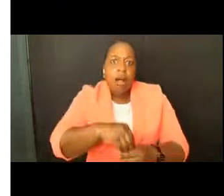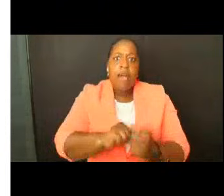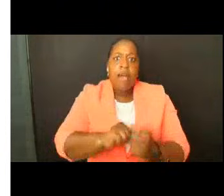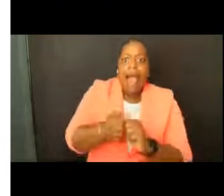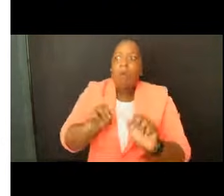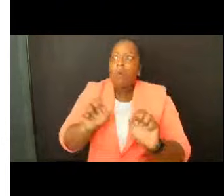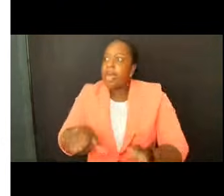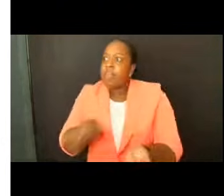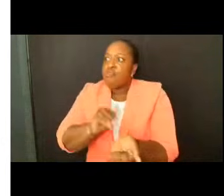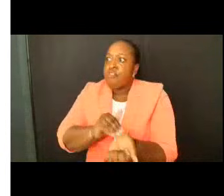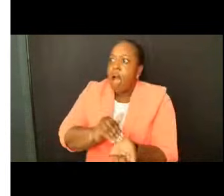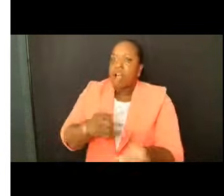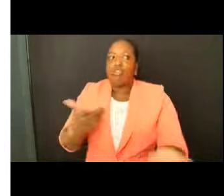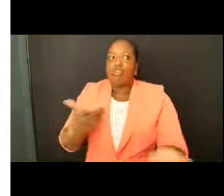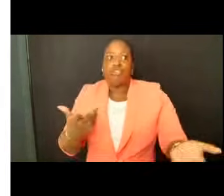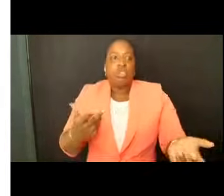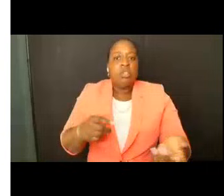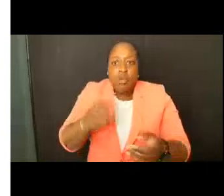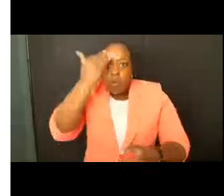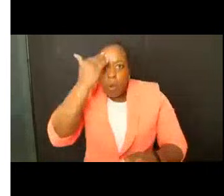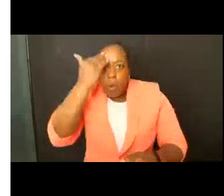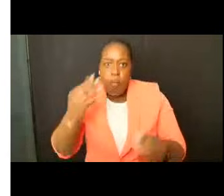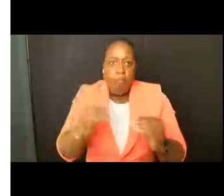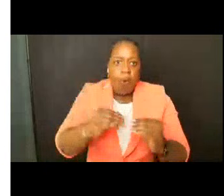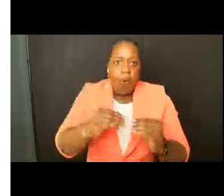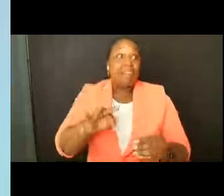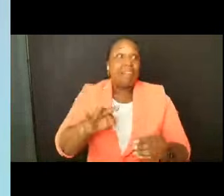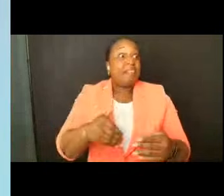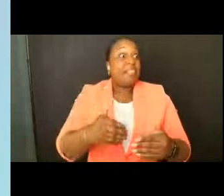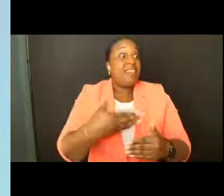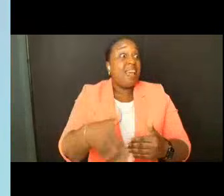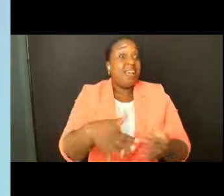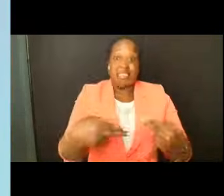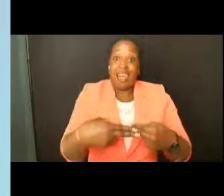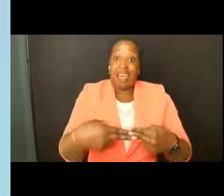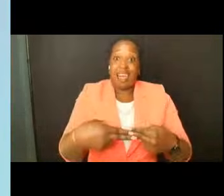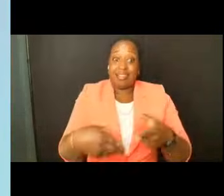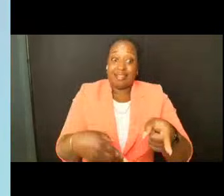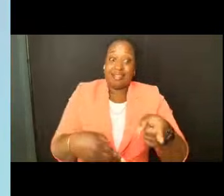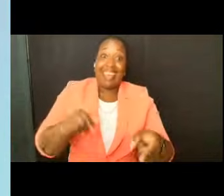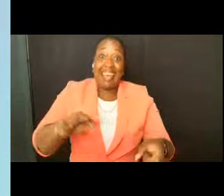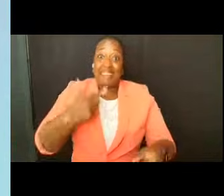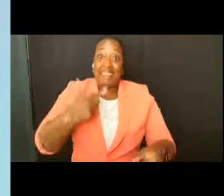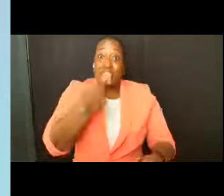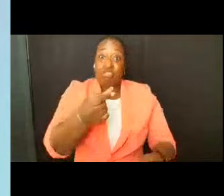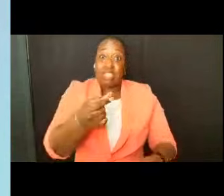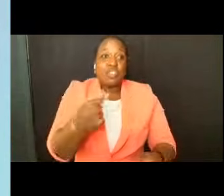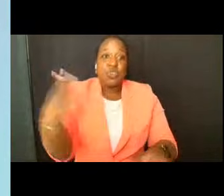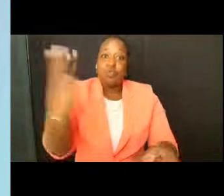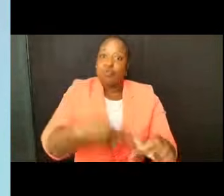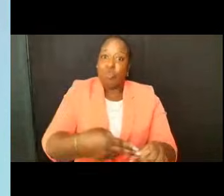if we could put up that next slide. I want to encourage anybody interested to join part 2,